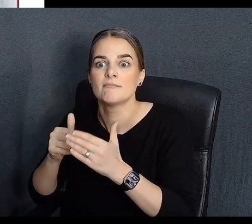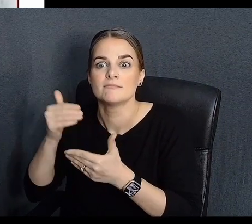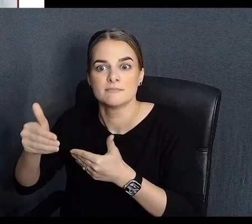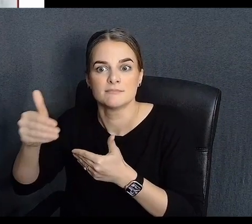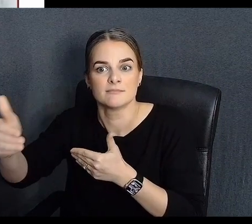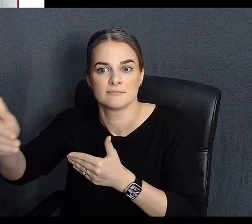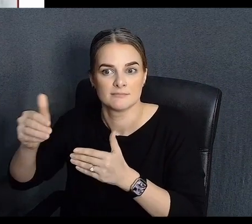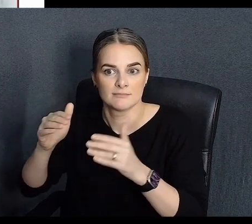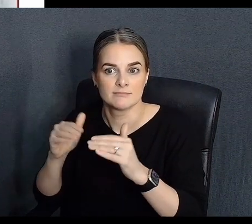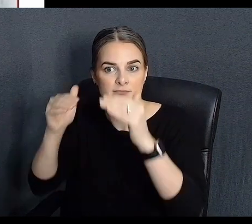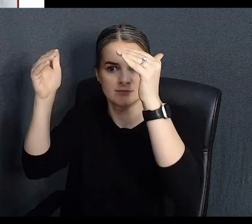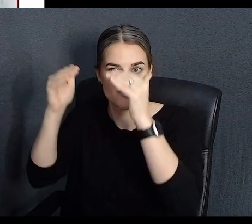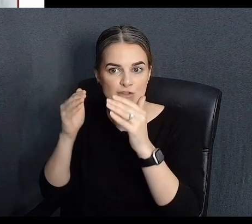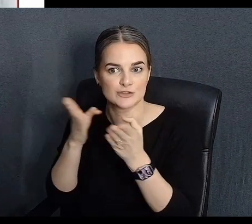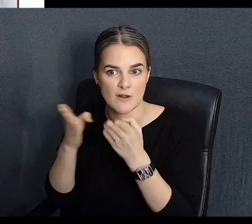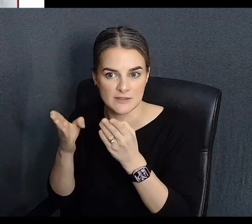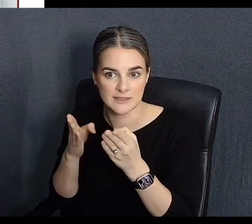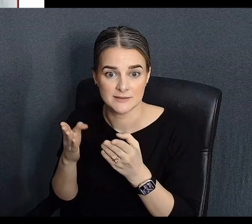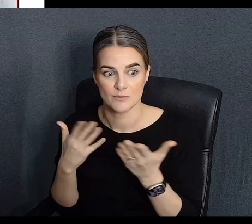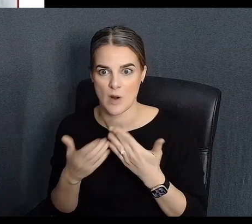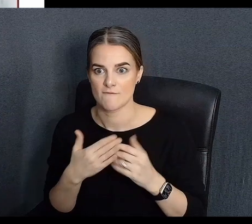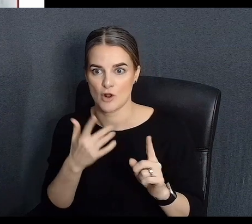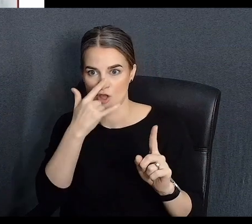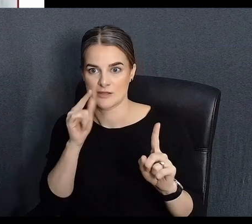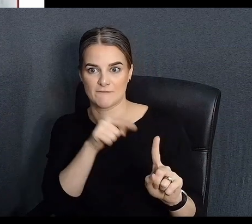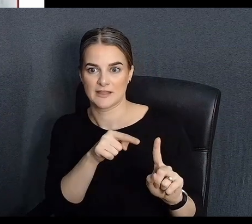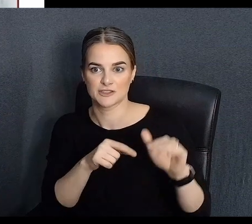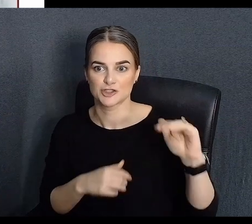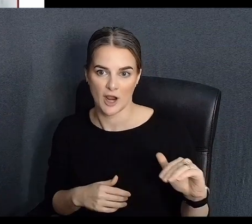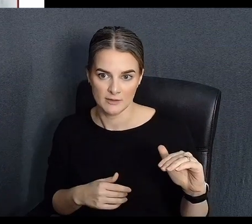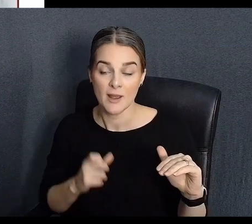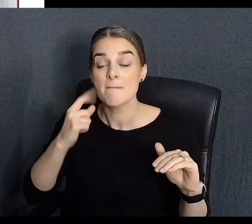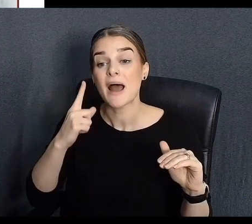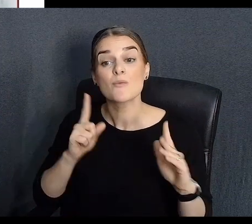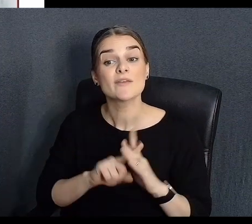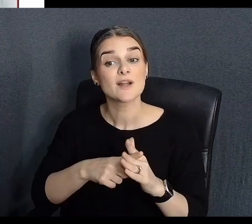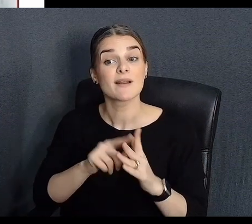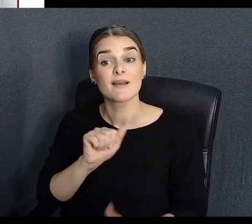So we might have started the AAC funding process, but now, they no longer have that SOP,